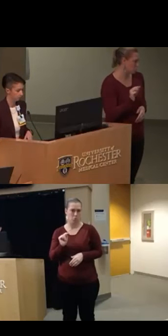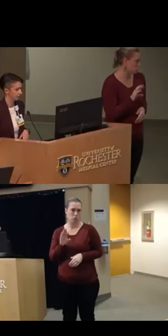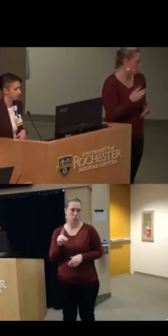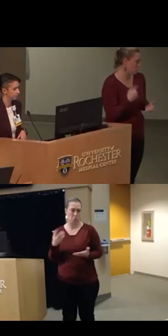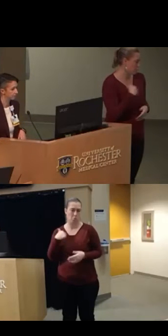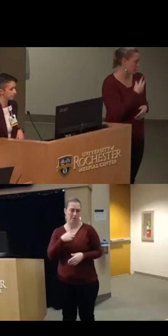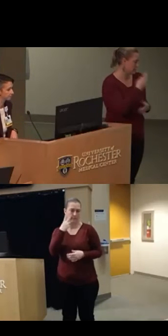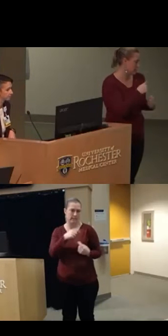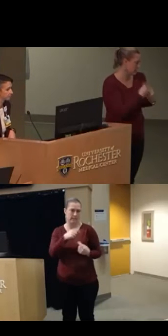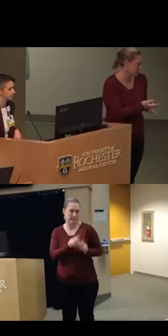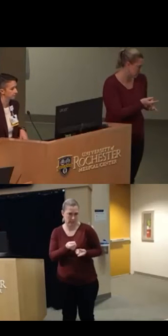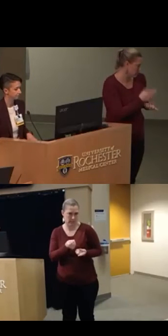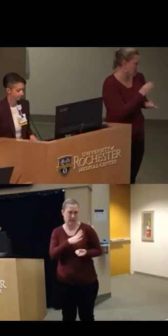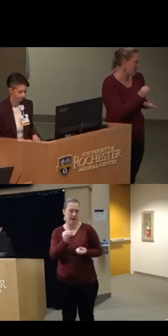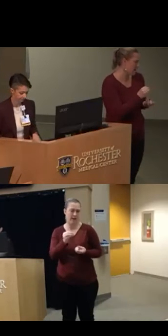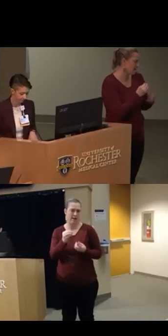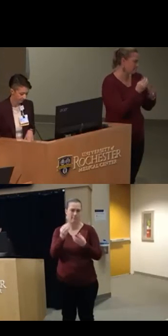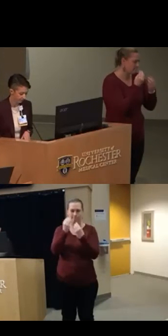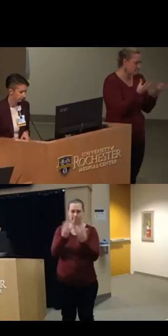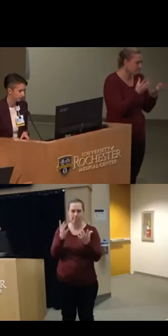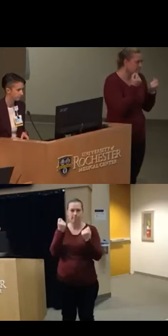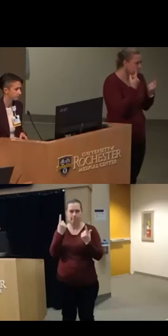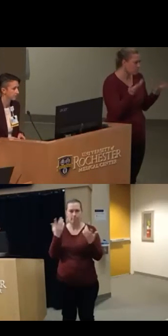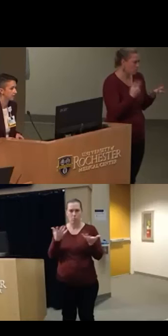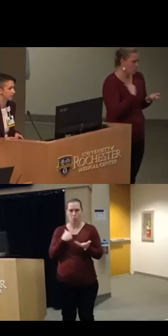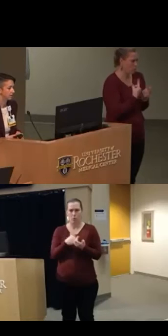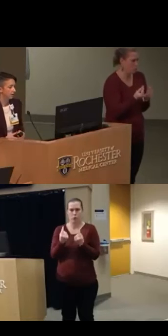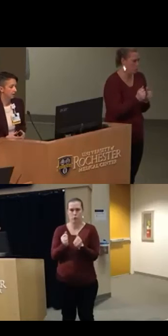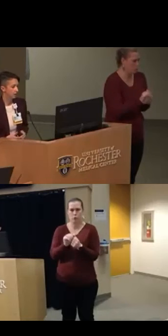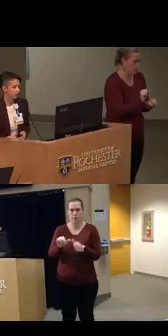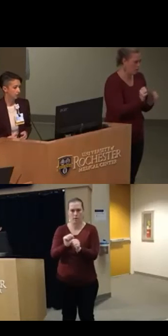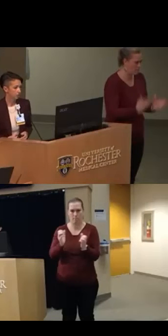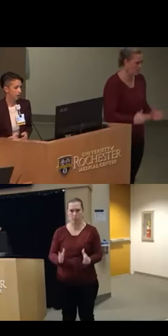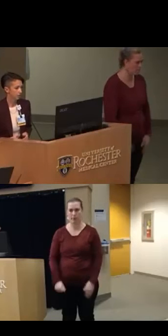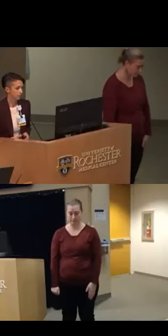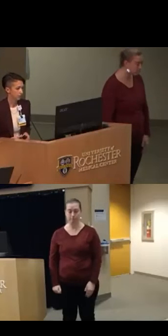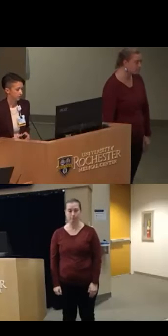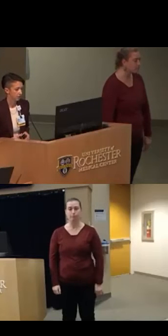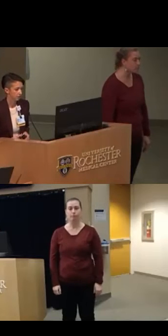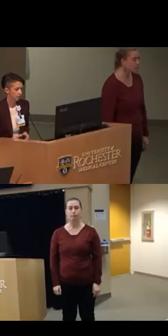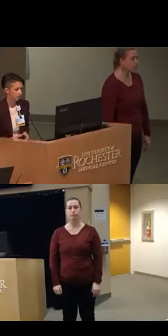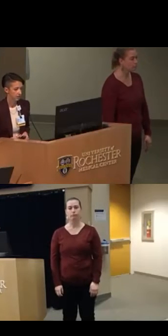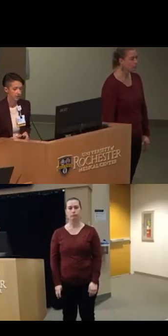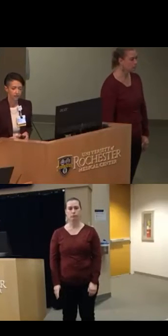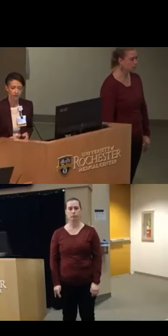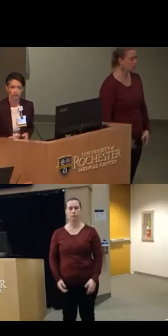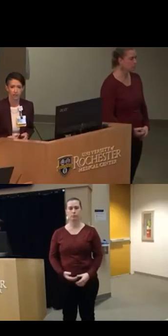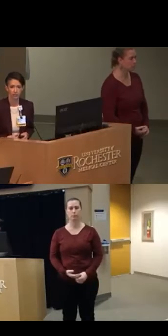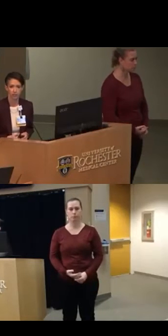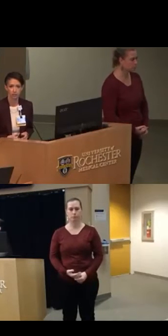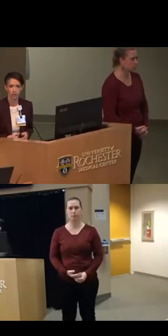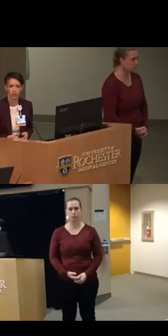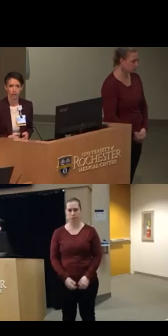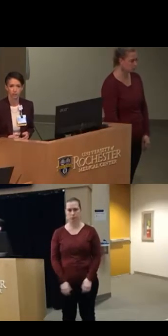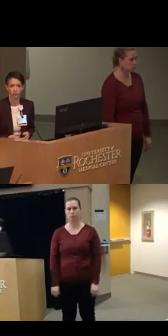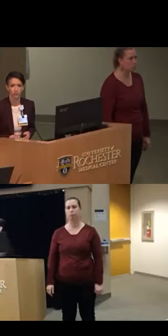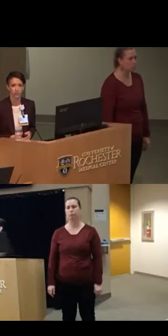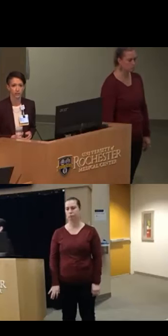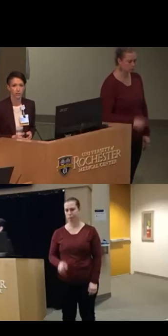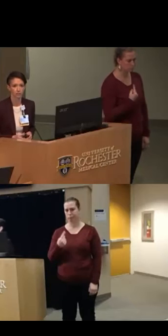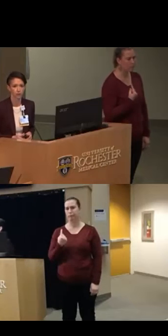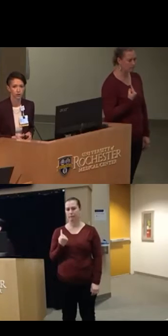employee okay so our first vignette relates to an employee who's experiencing an erosion